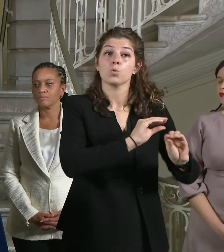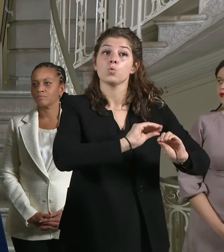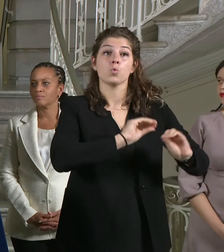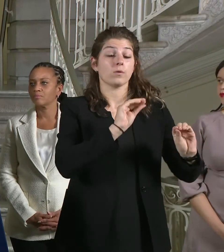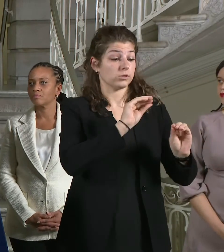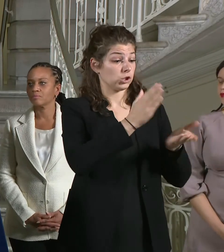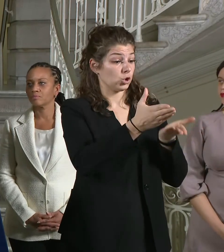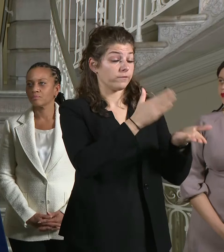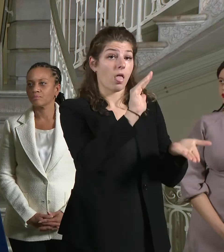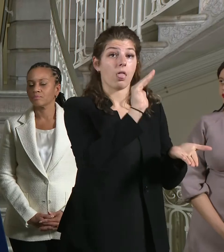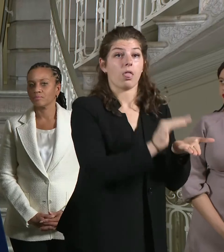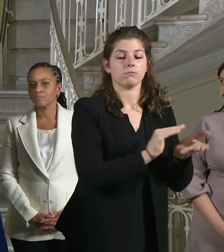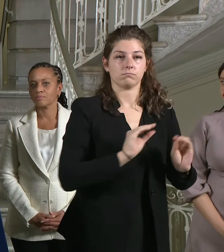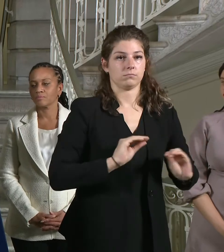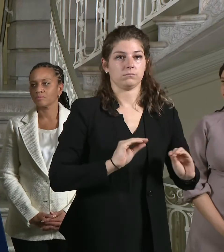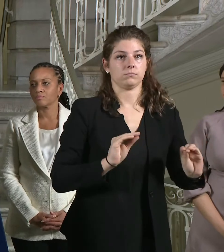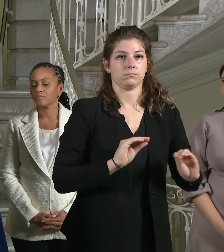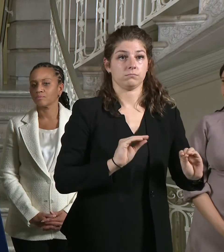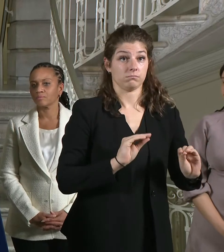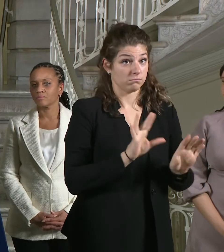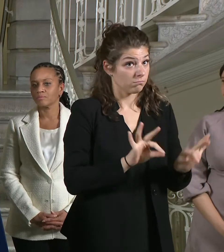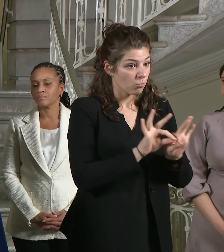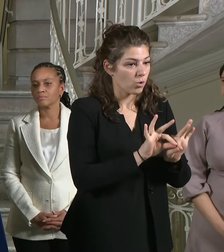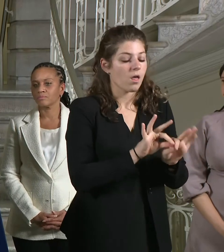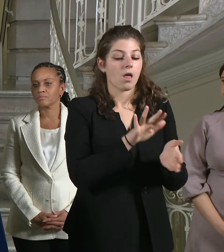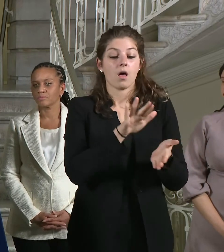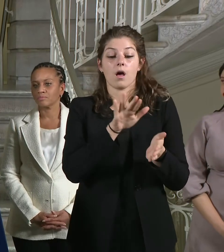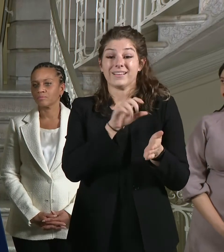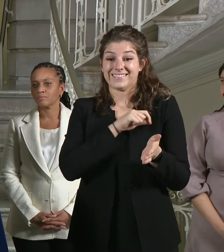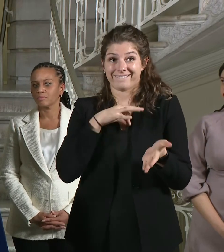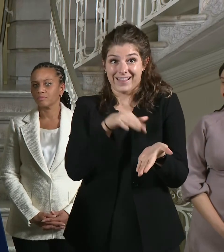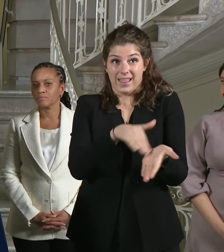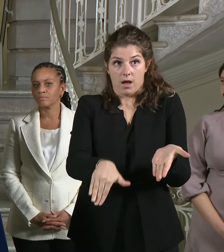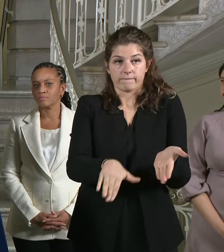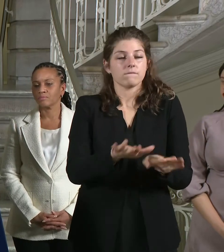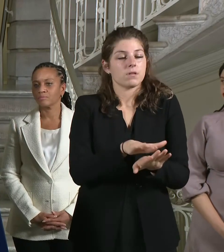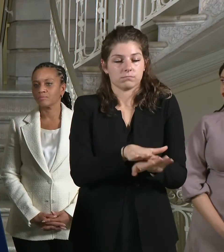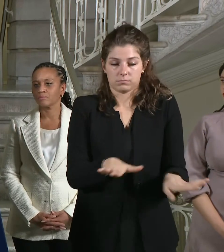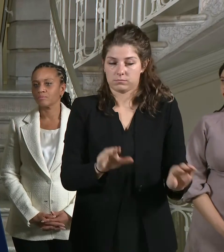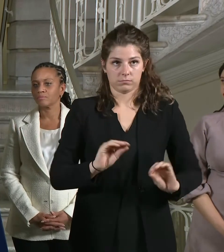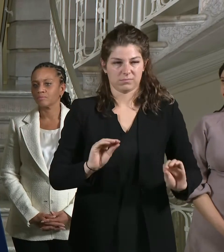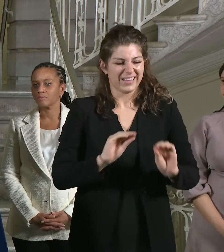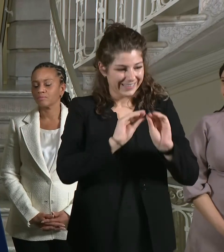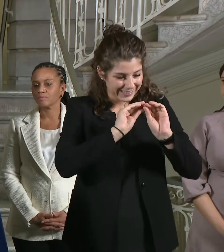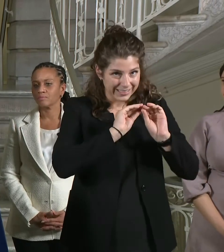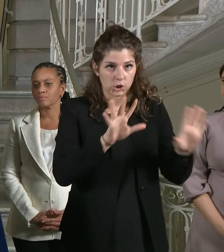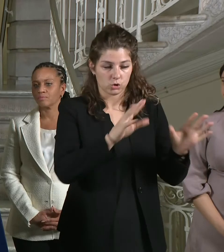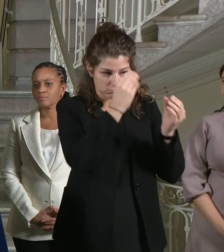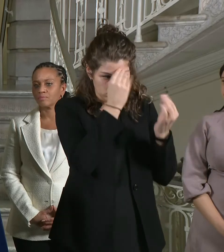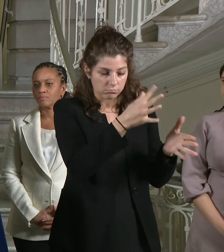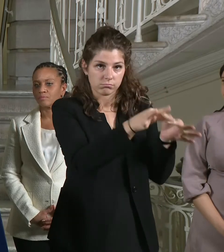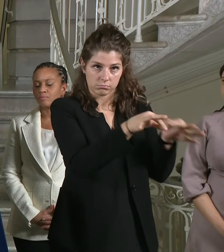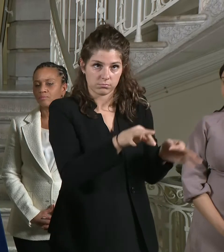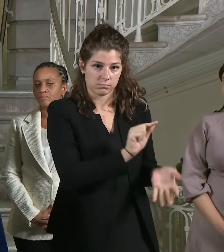CLEAR TO EVERYBODY , NO